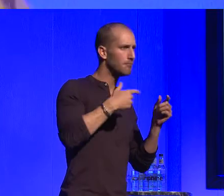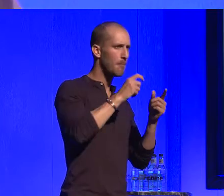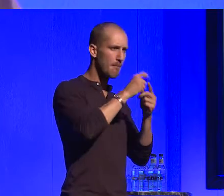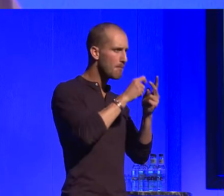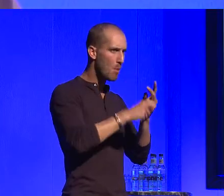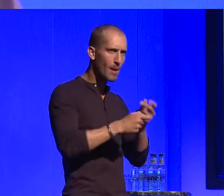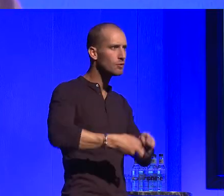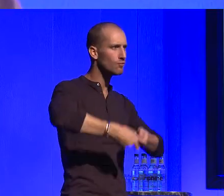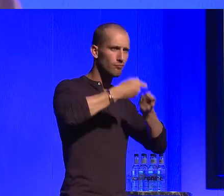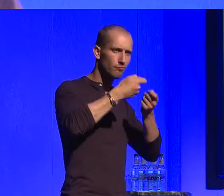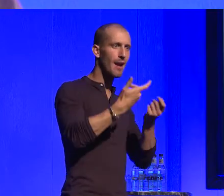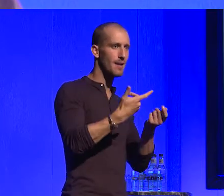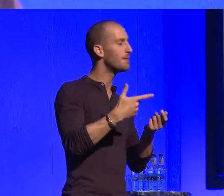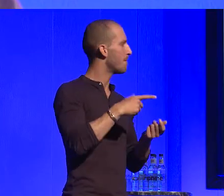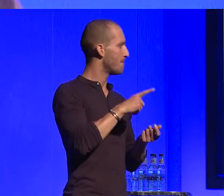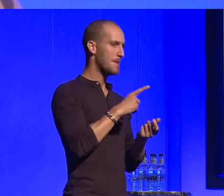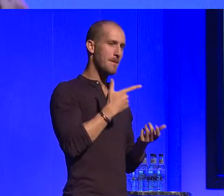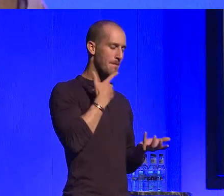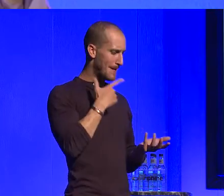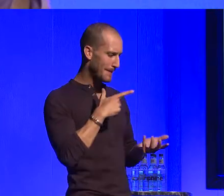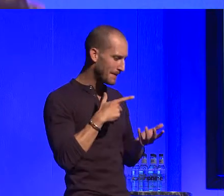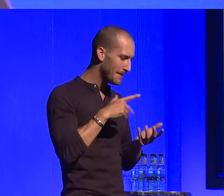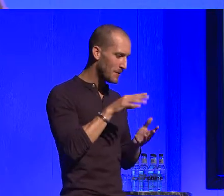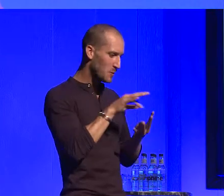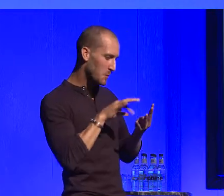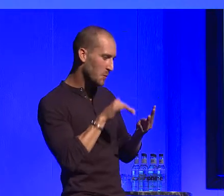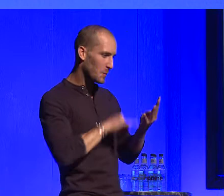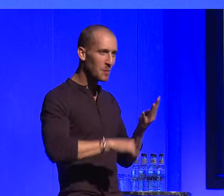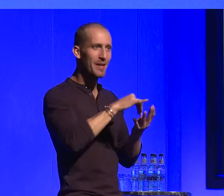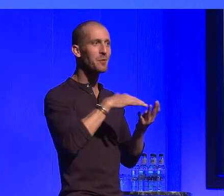bring them down to these few points that we have here.